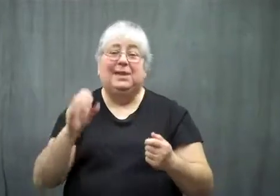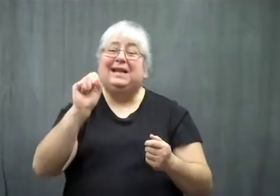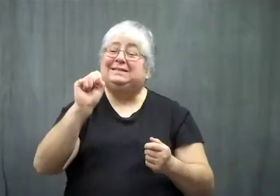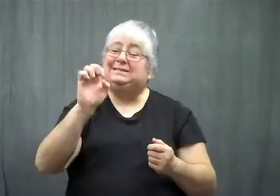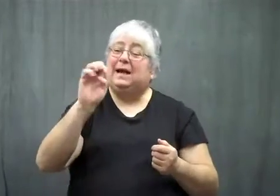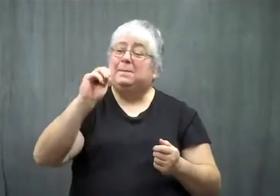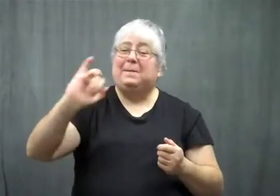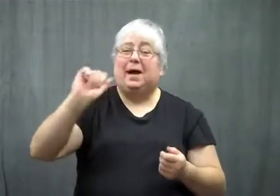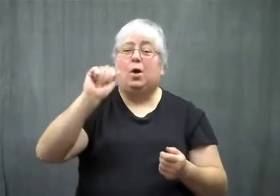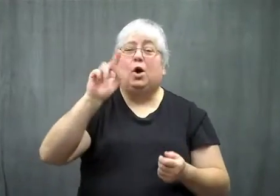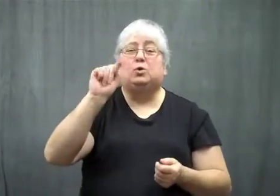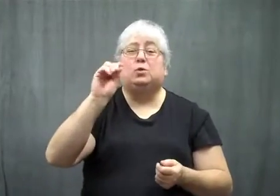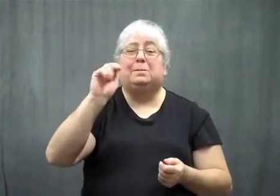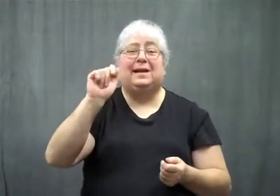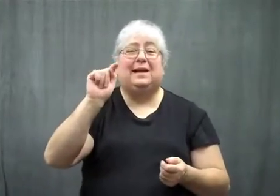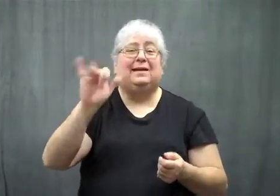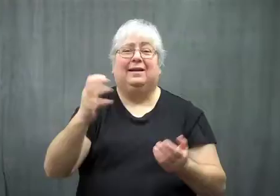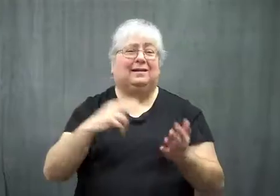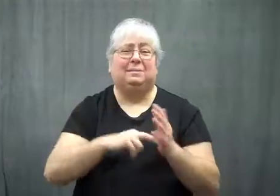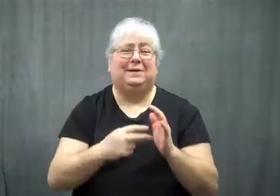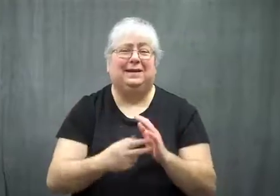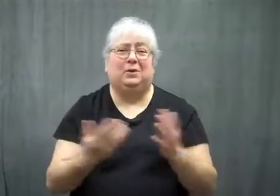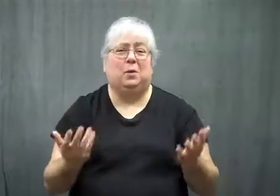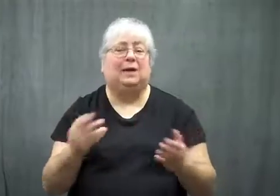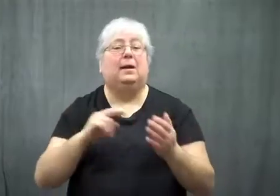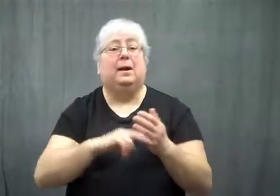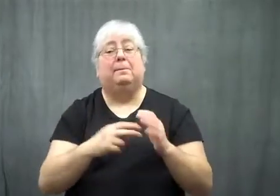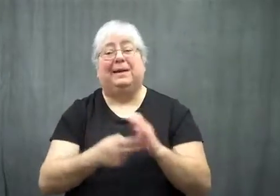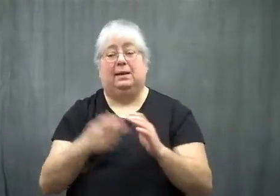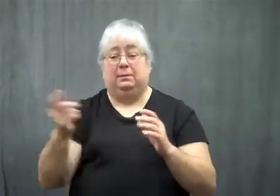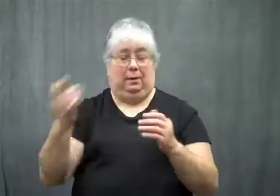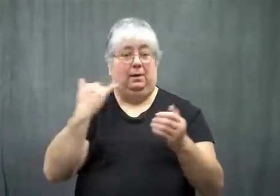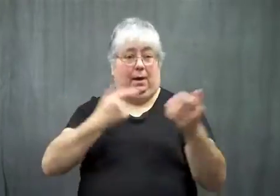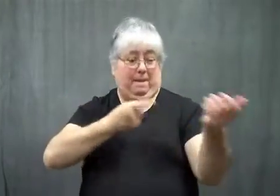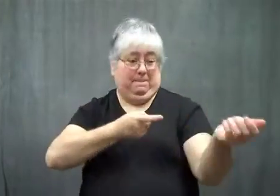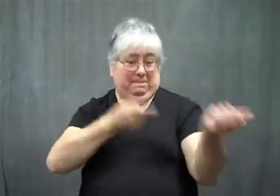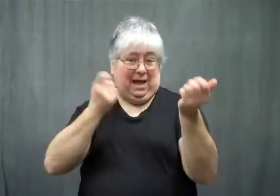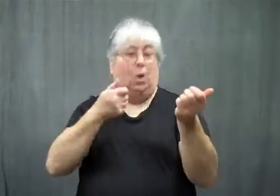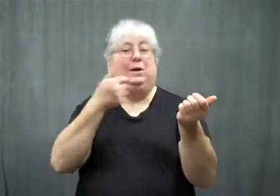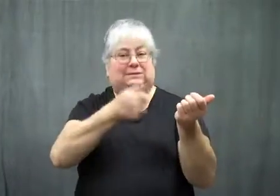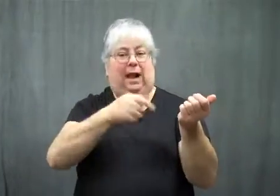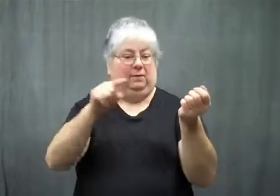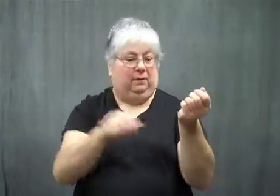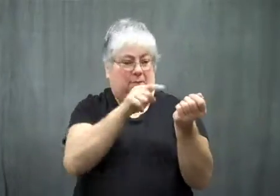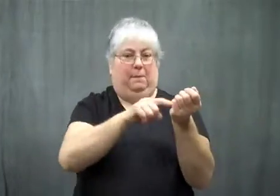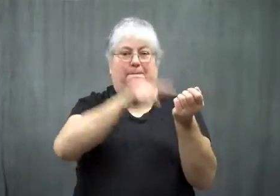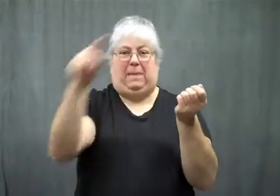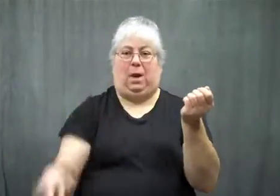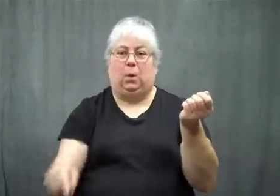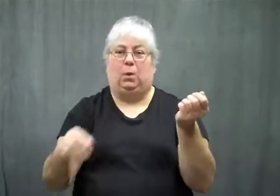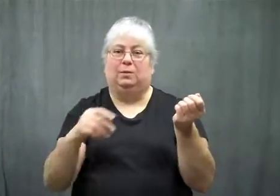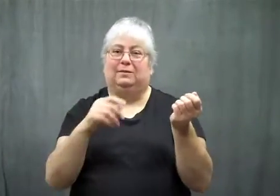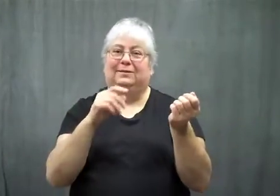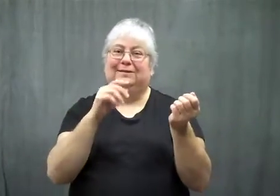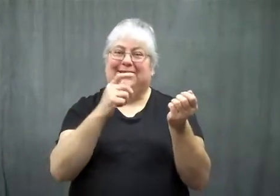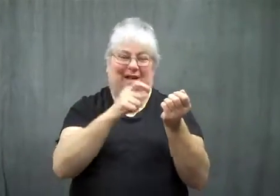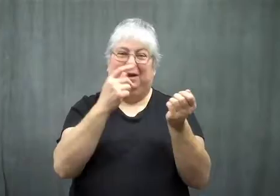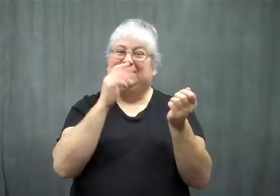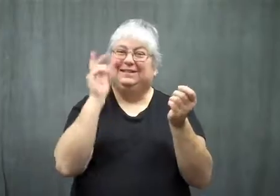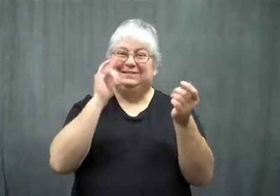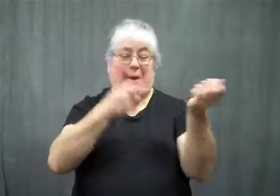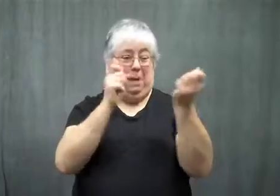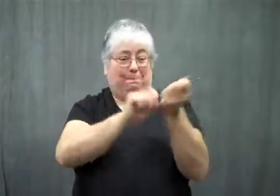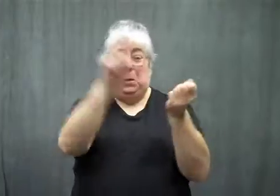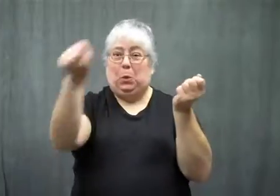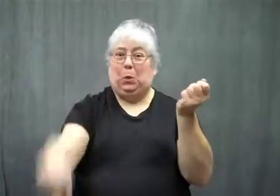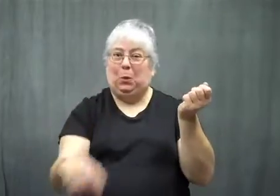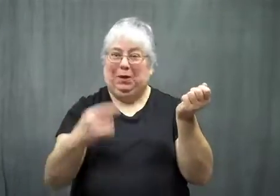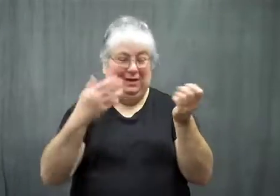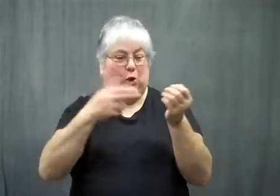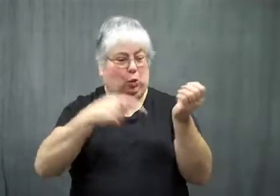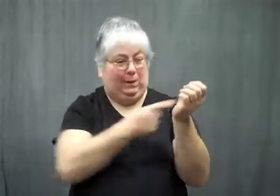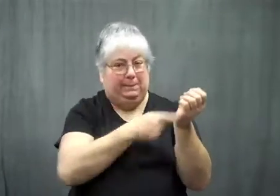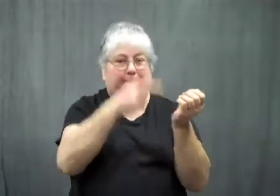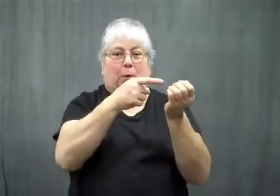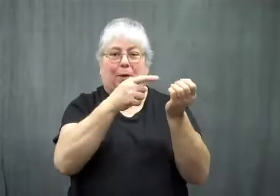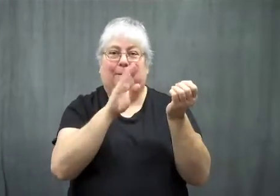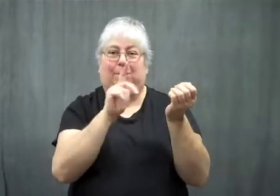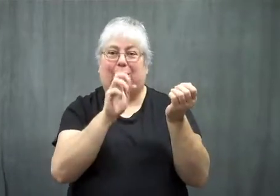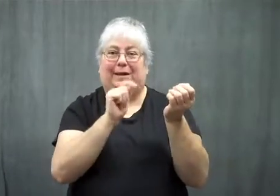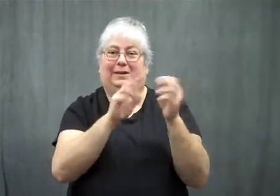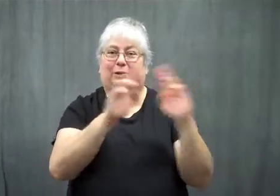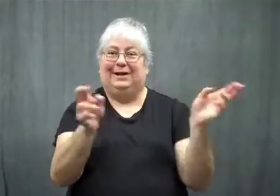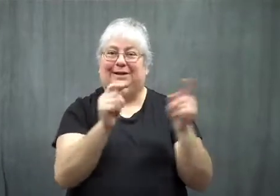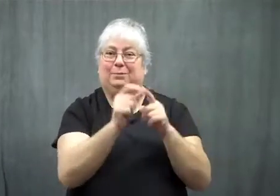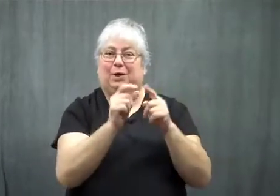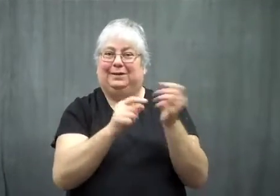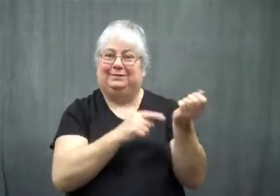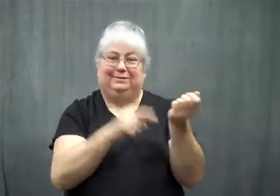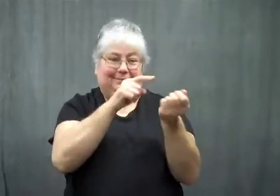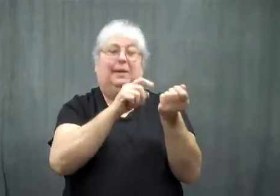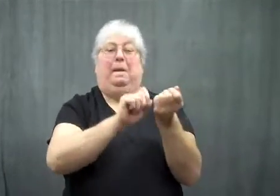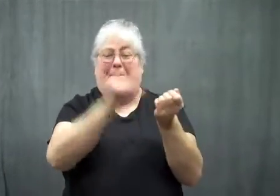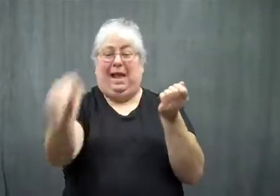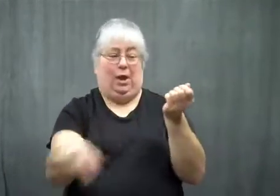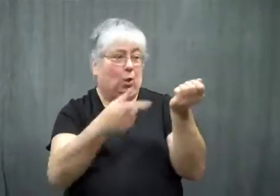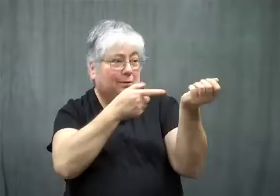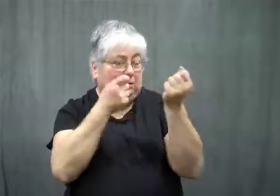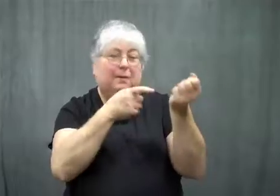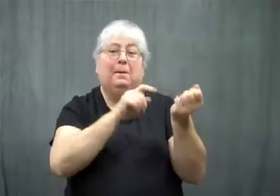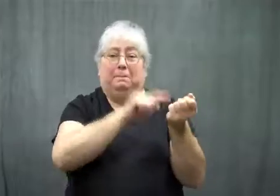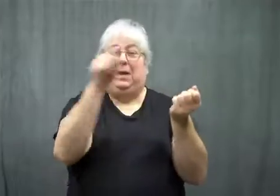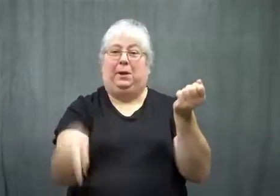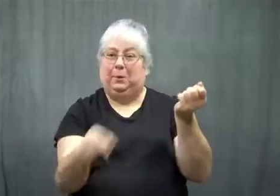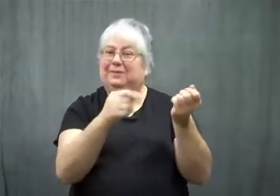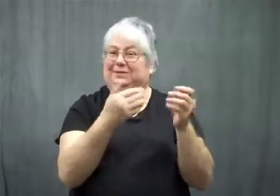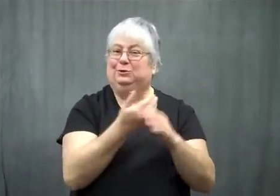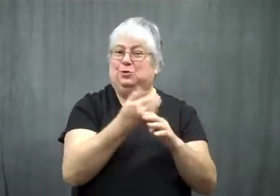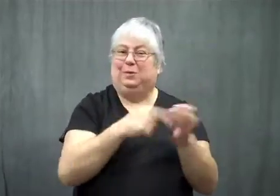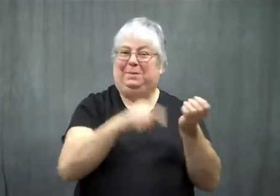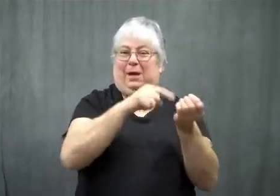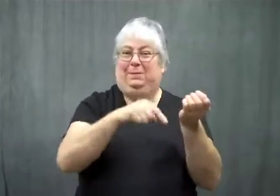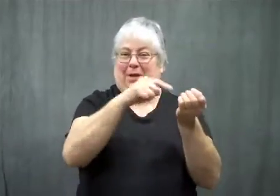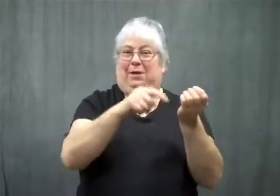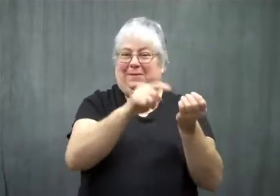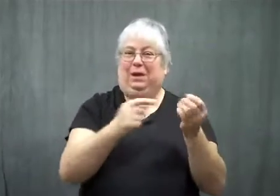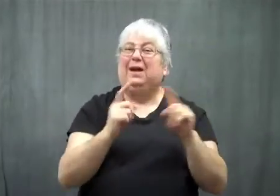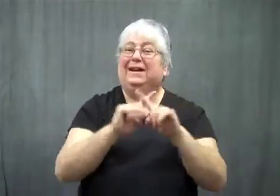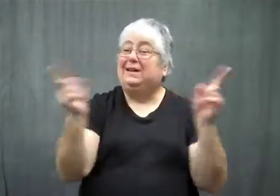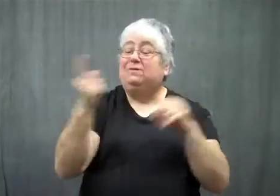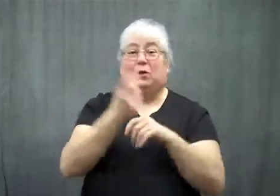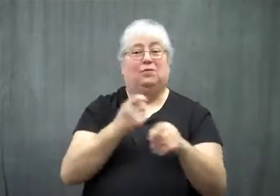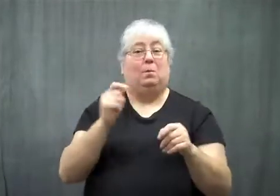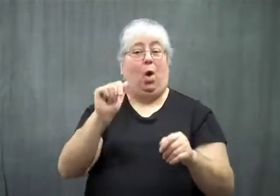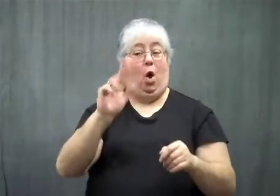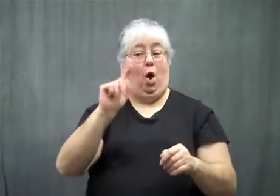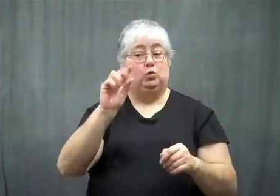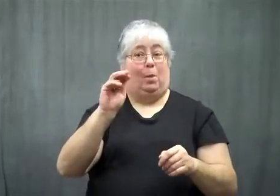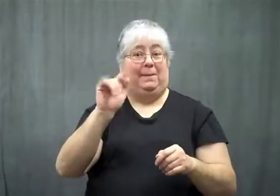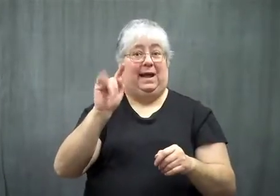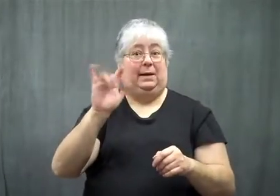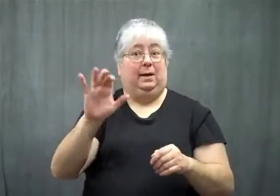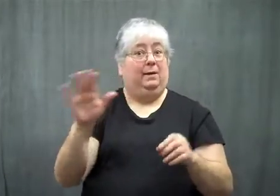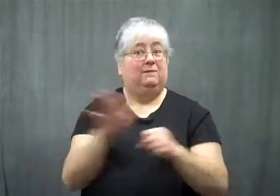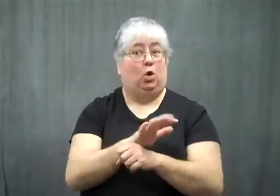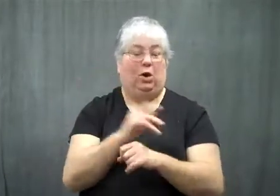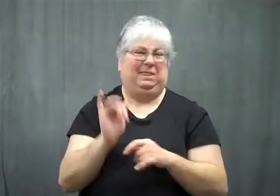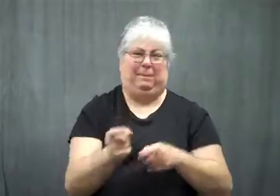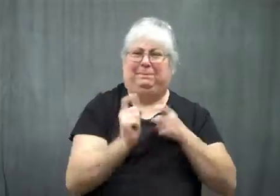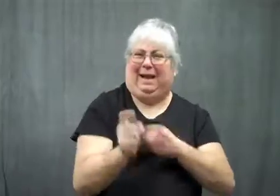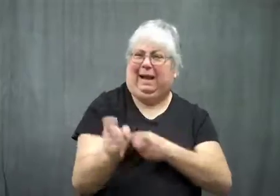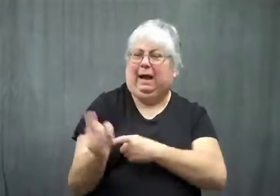A semi-automatic gun ejects one spent shell and moves a new one in place when the trigger is pulled.